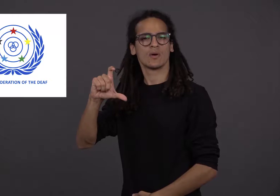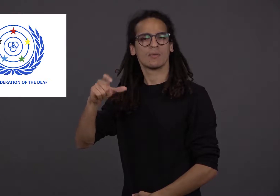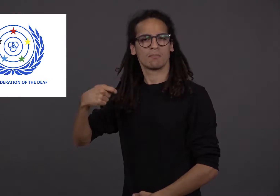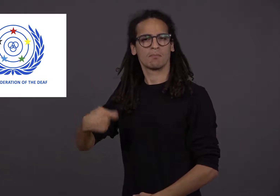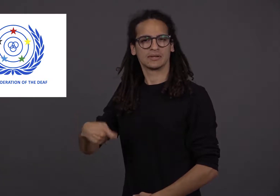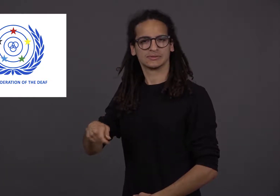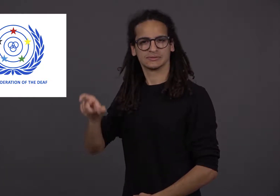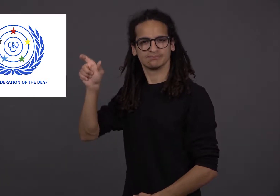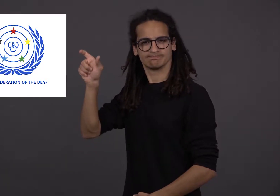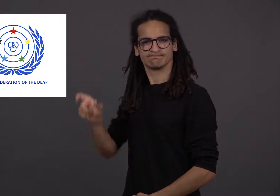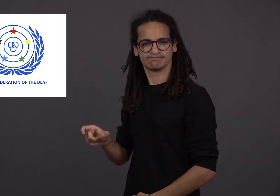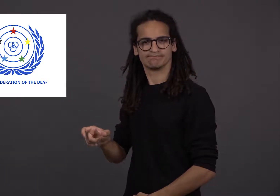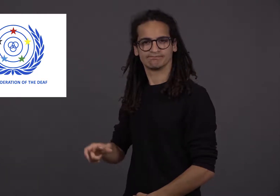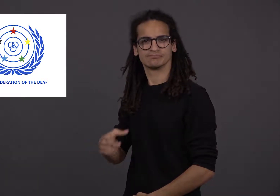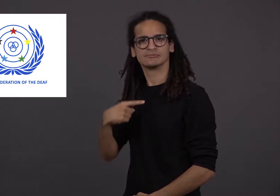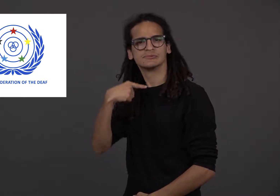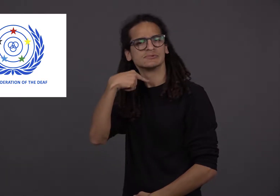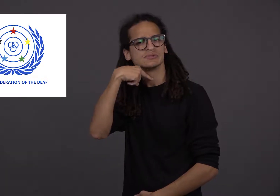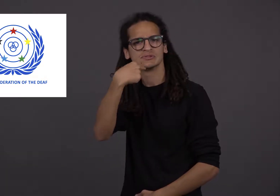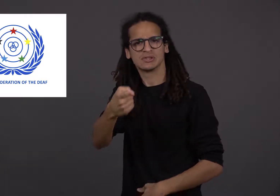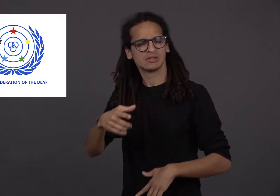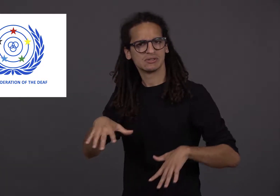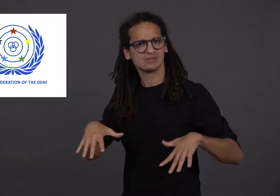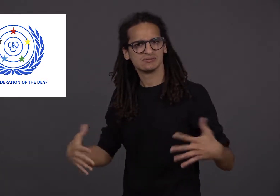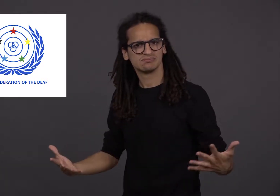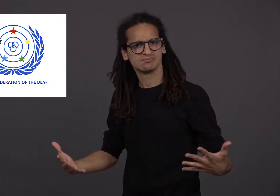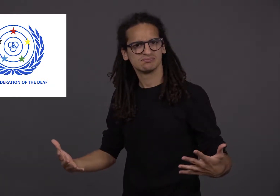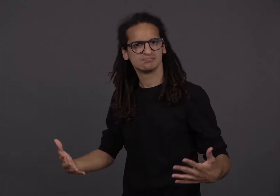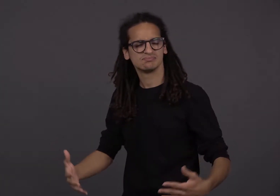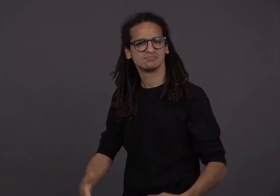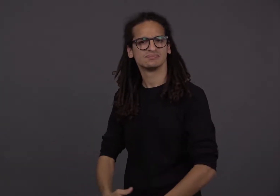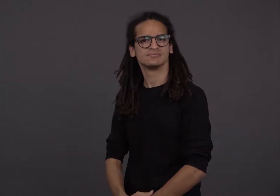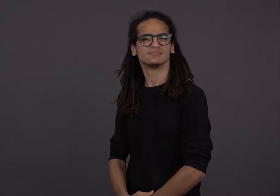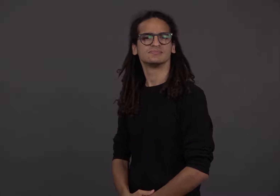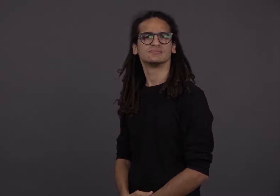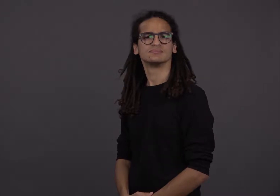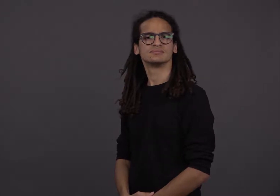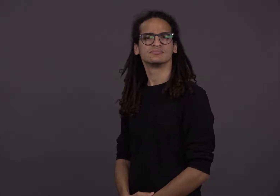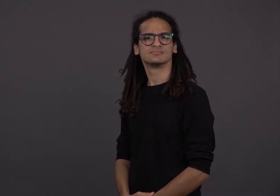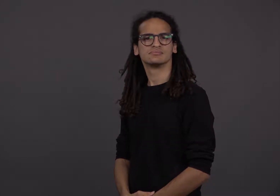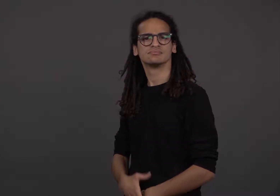Colin Allen, president of the World Federation of the Deaf said: